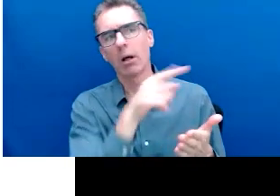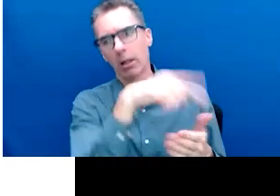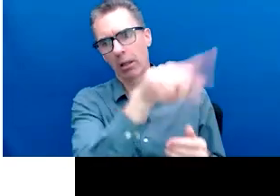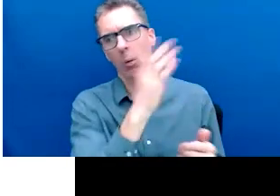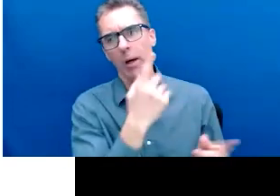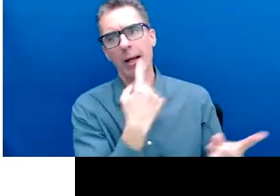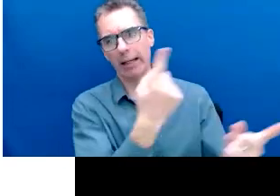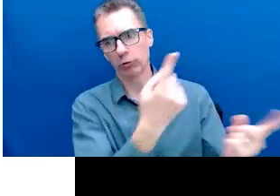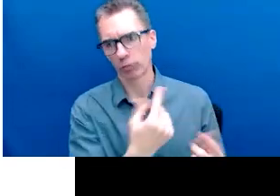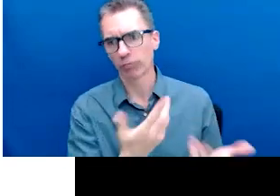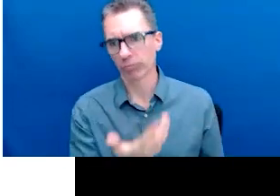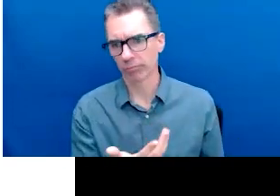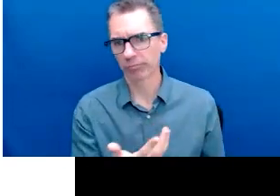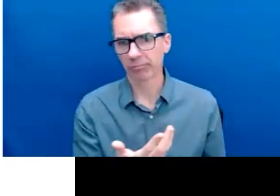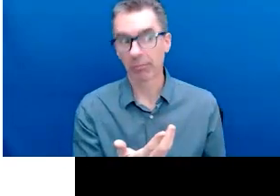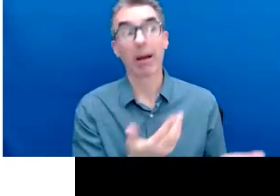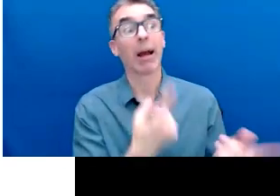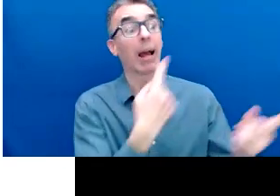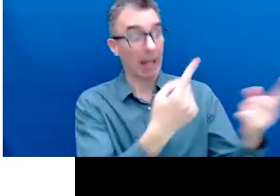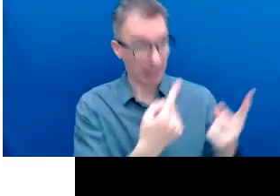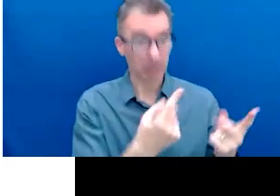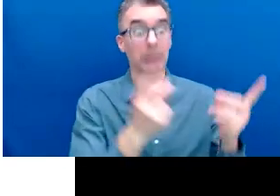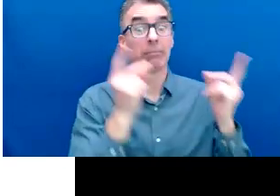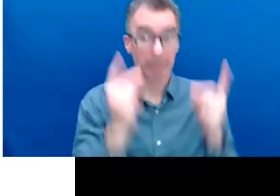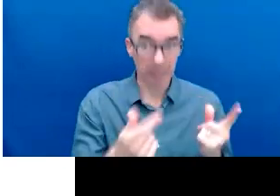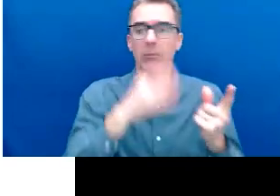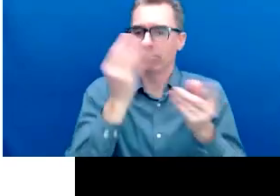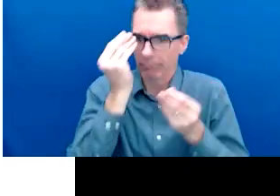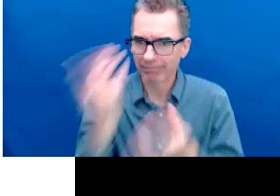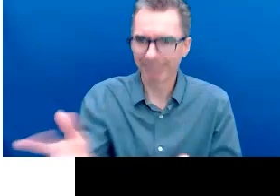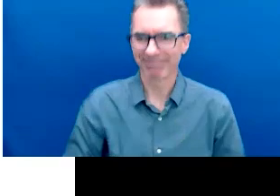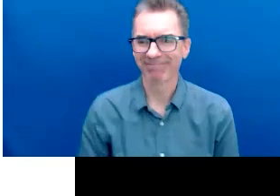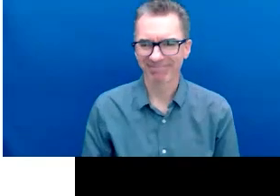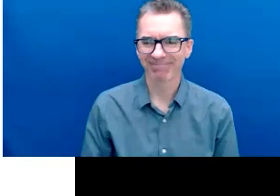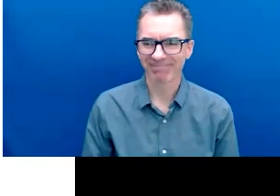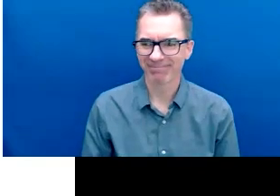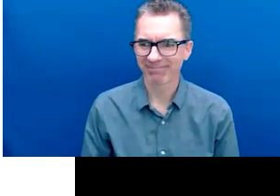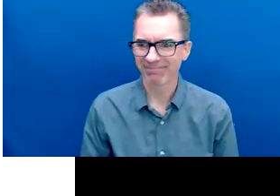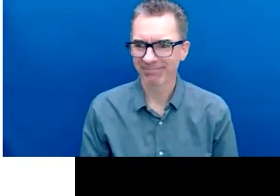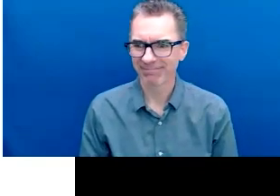And yes, I will let you know ASAP soon, as I soon as I hear.